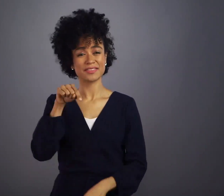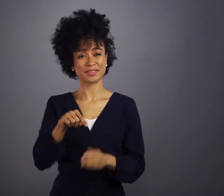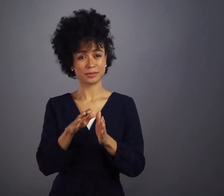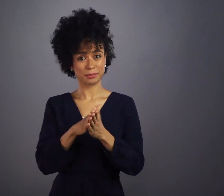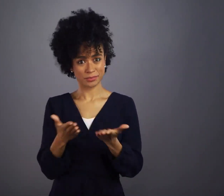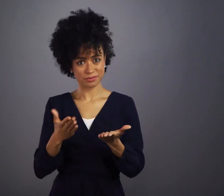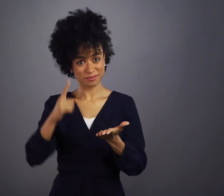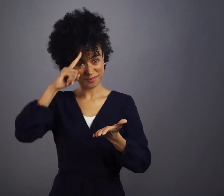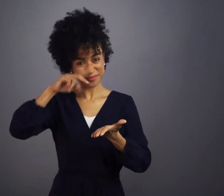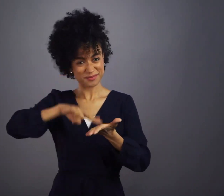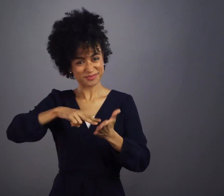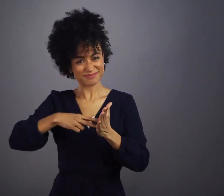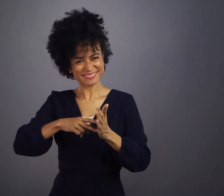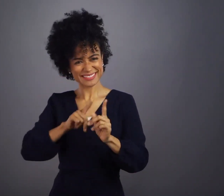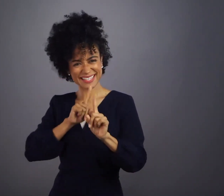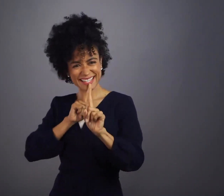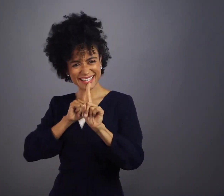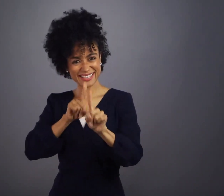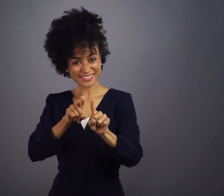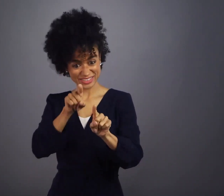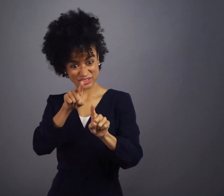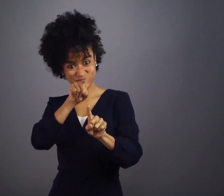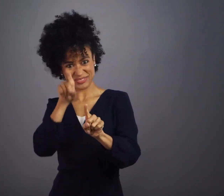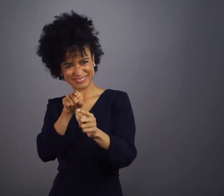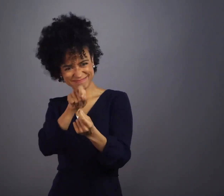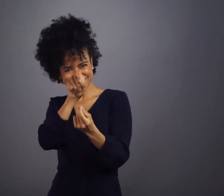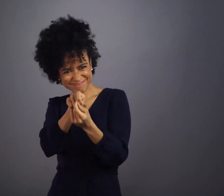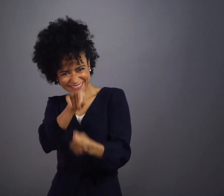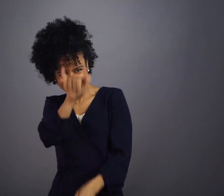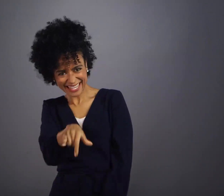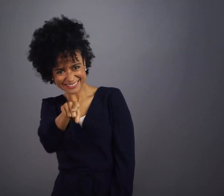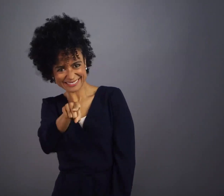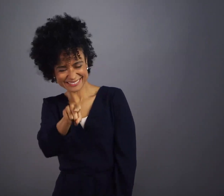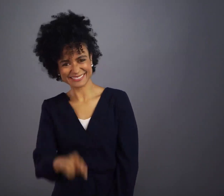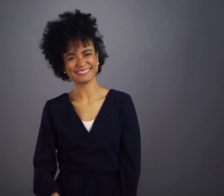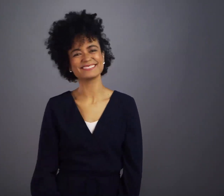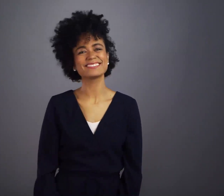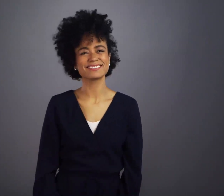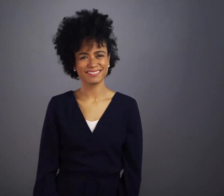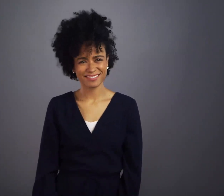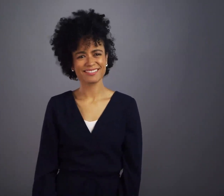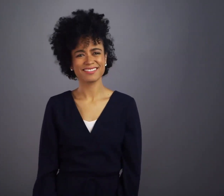It is the purpose of this book to answer such questions specifically.